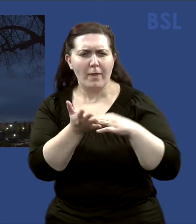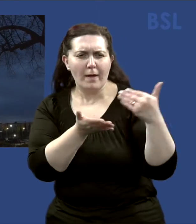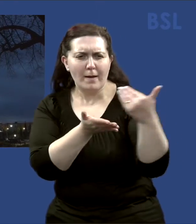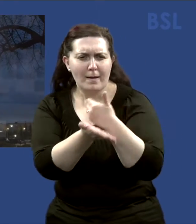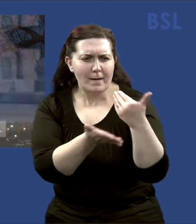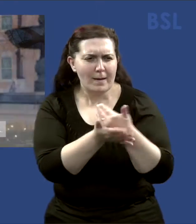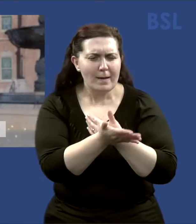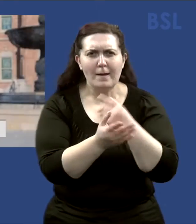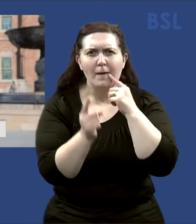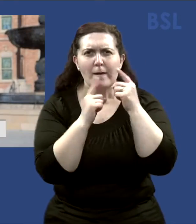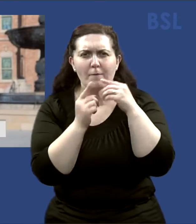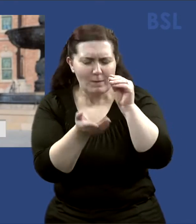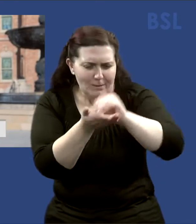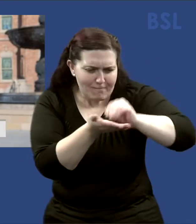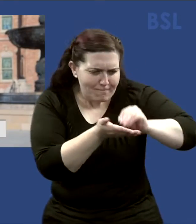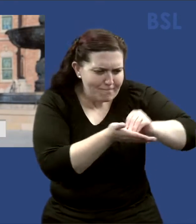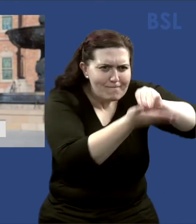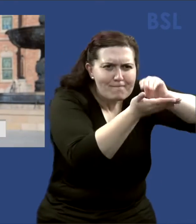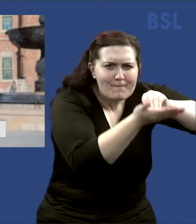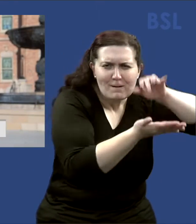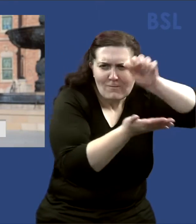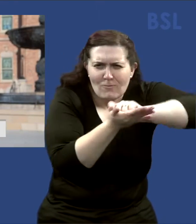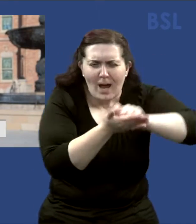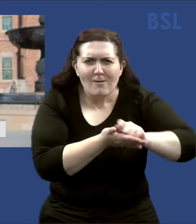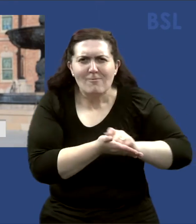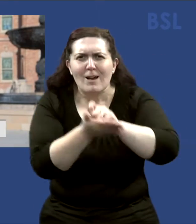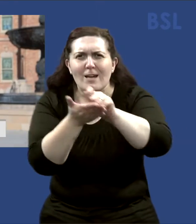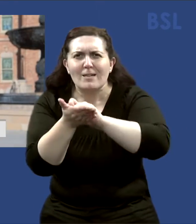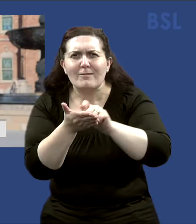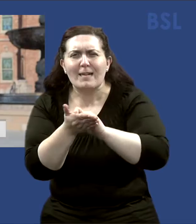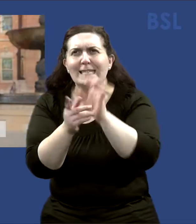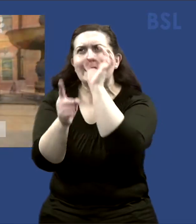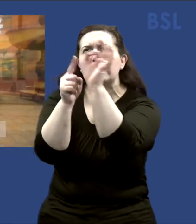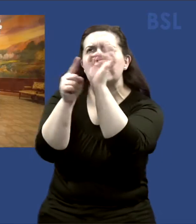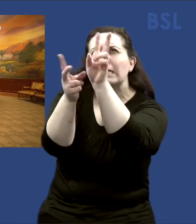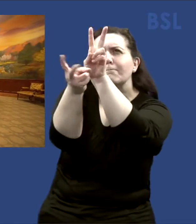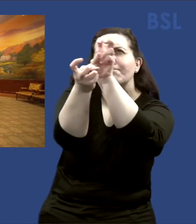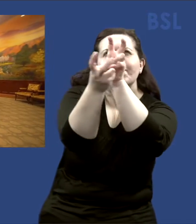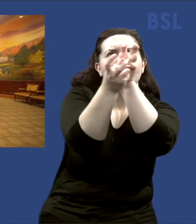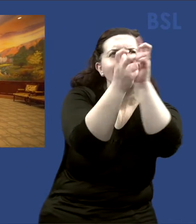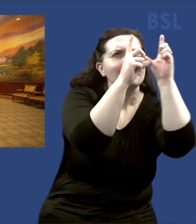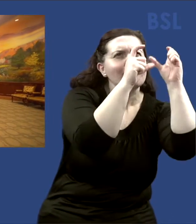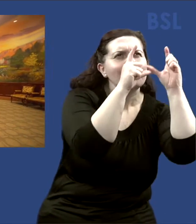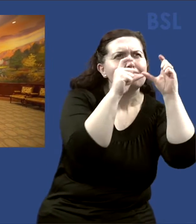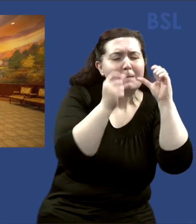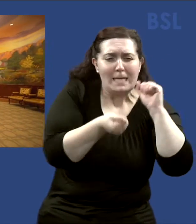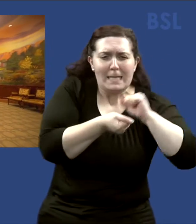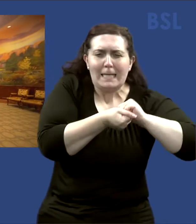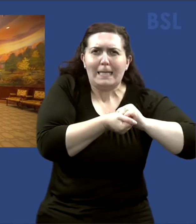We took almost six months documenting every aspect of this building and all these other details,